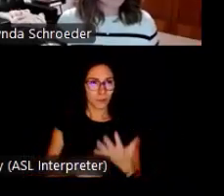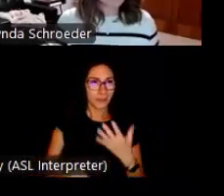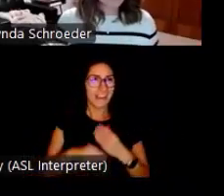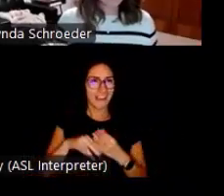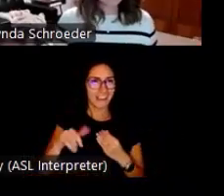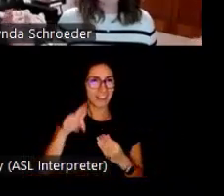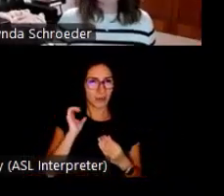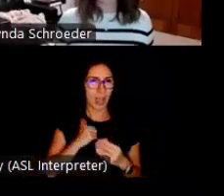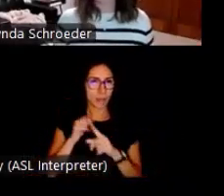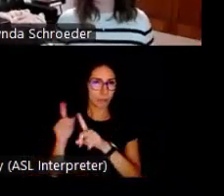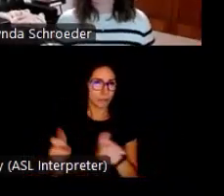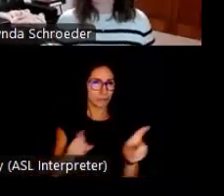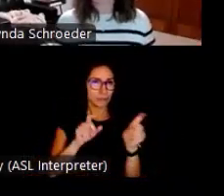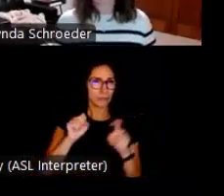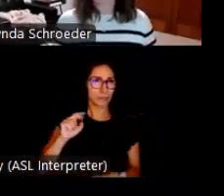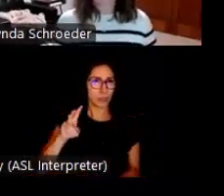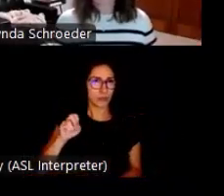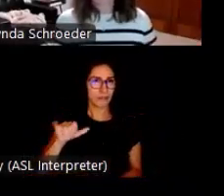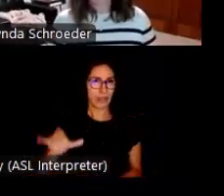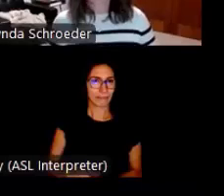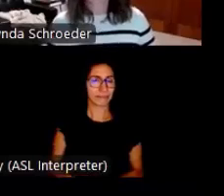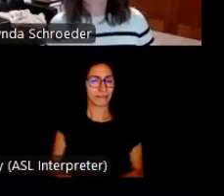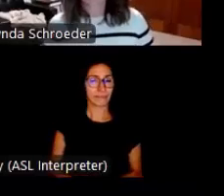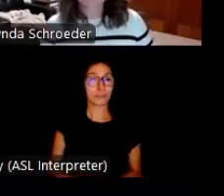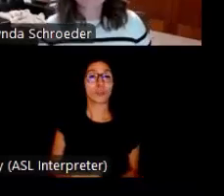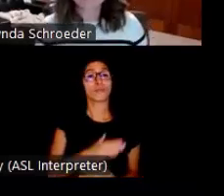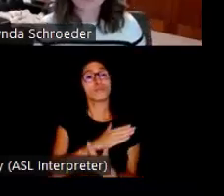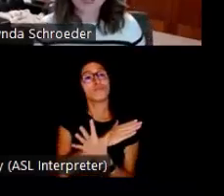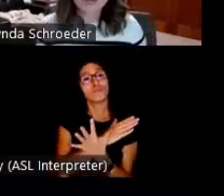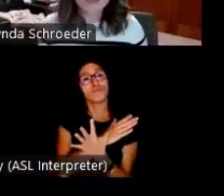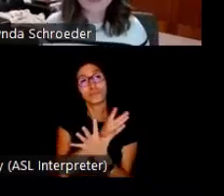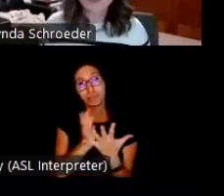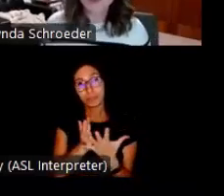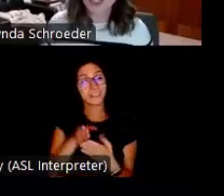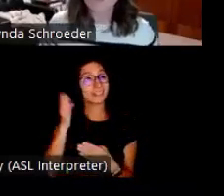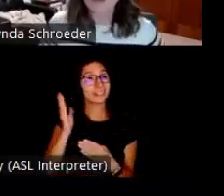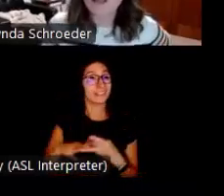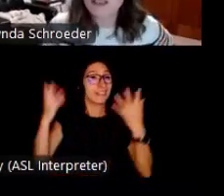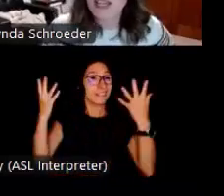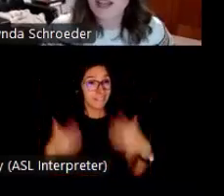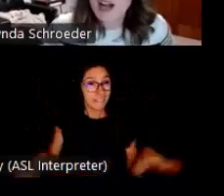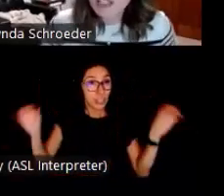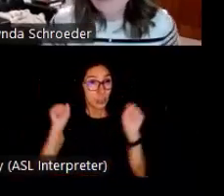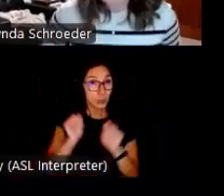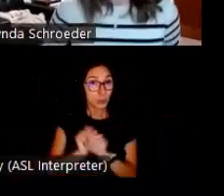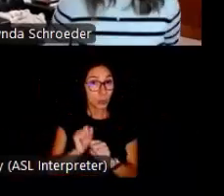So we finished this work. And at the end of the day, the purpose was to change policy at a hospital level